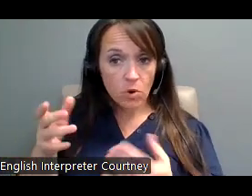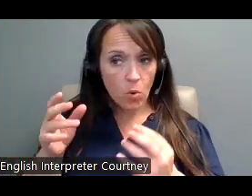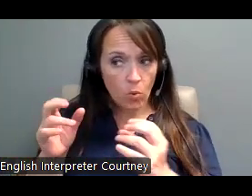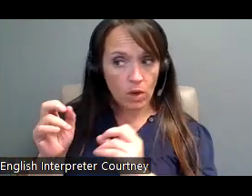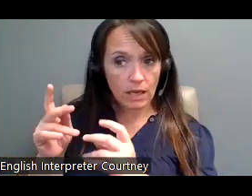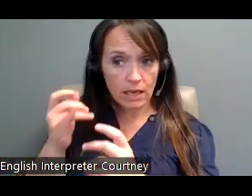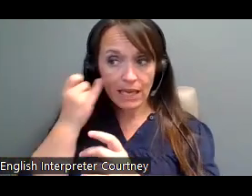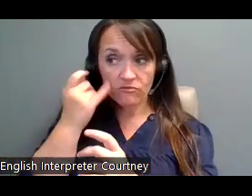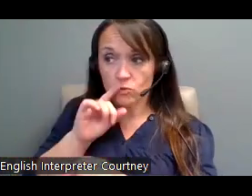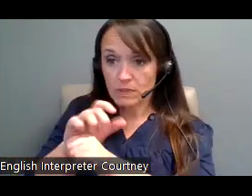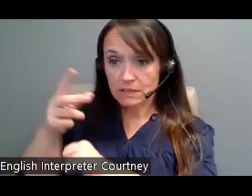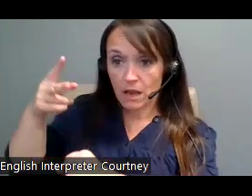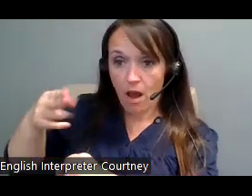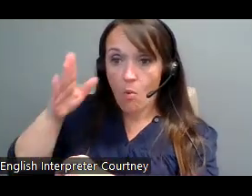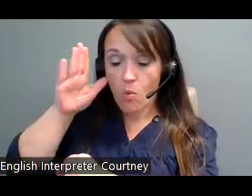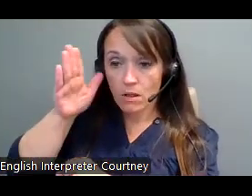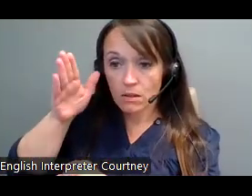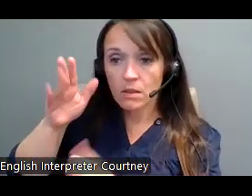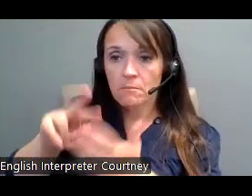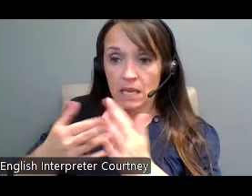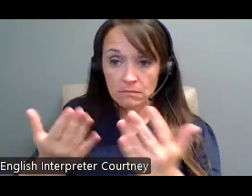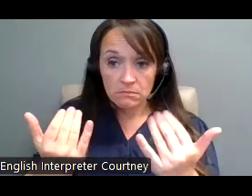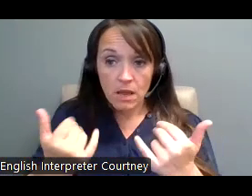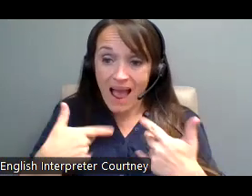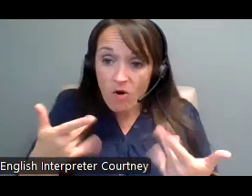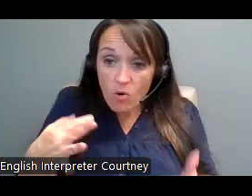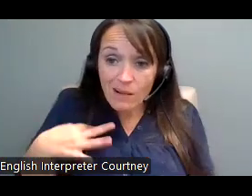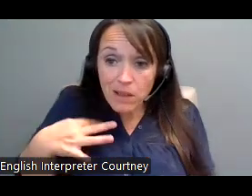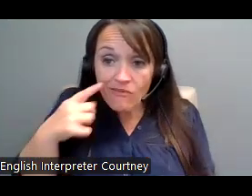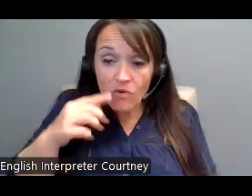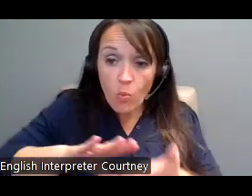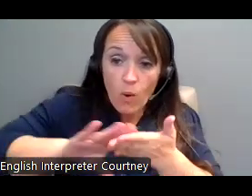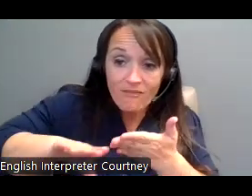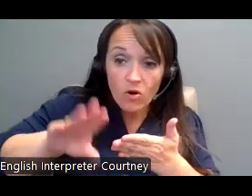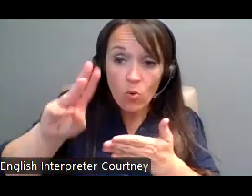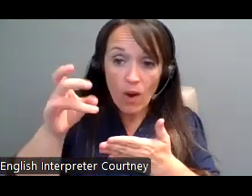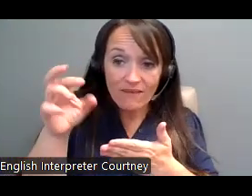not you have applied for and given a waiver slide because again, some services may only